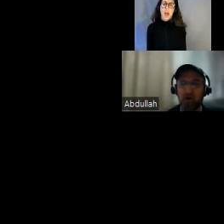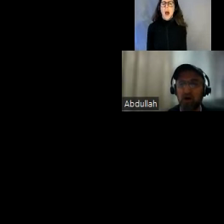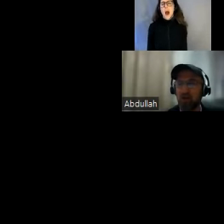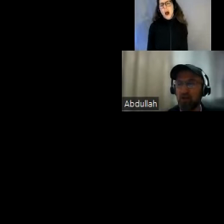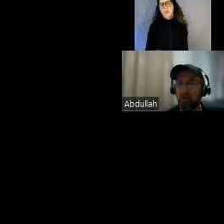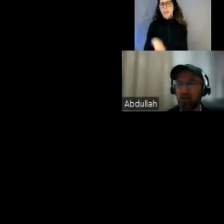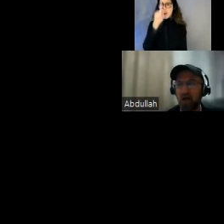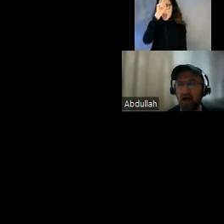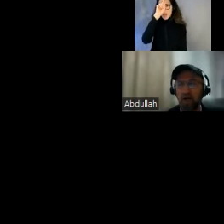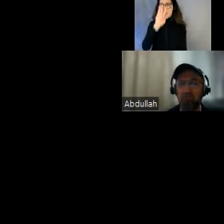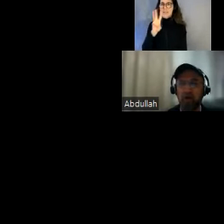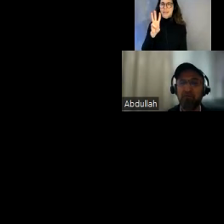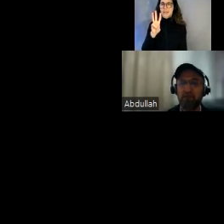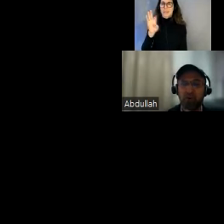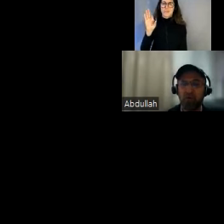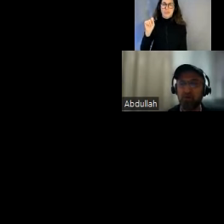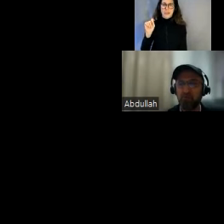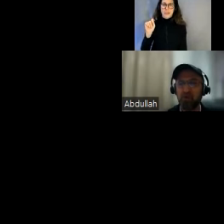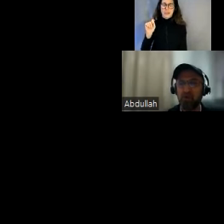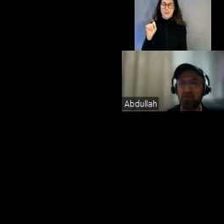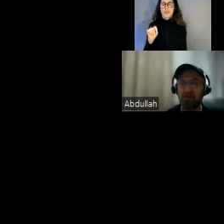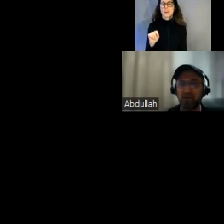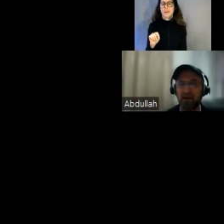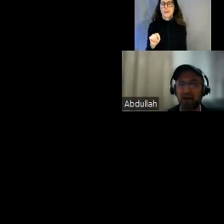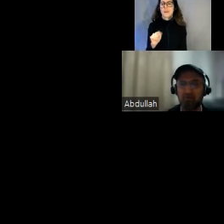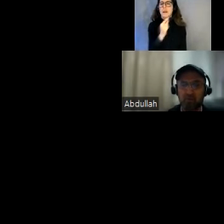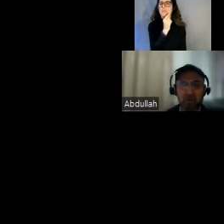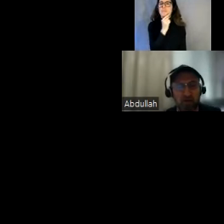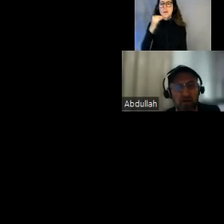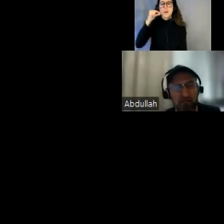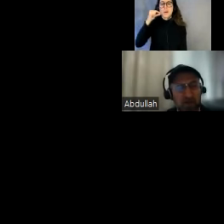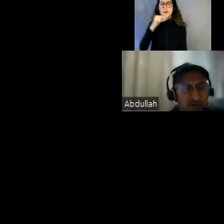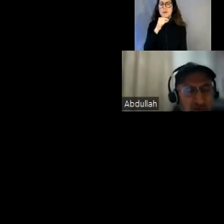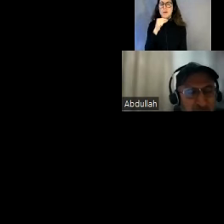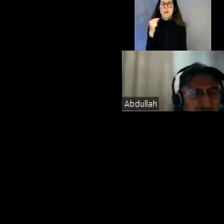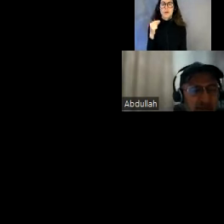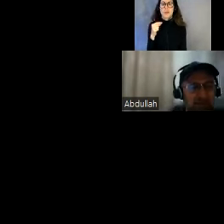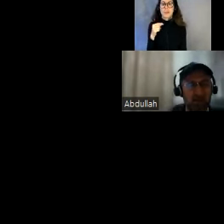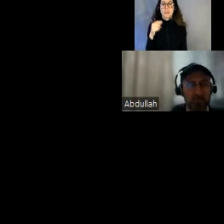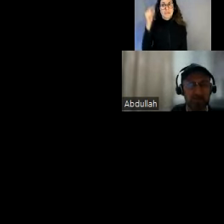manager. And I use the pronoun he and